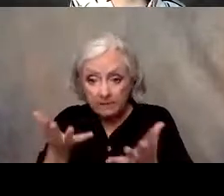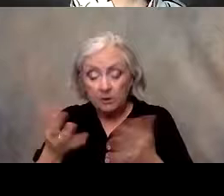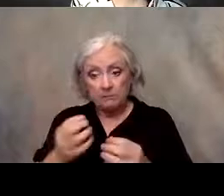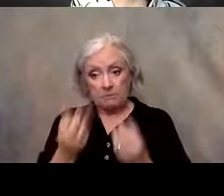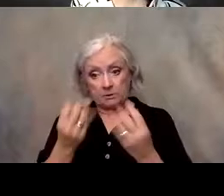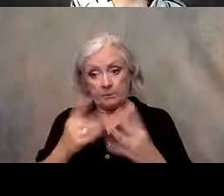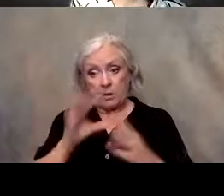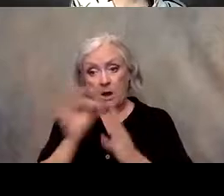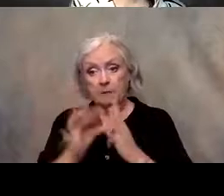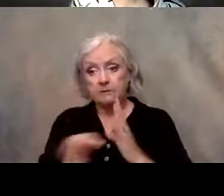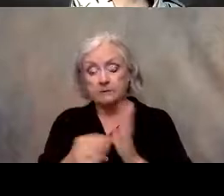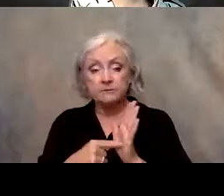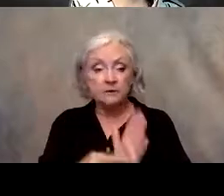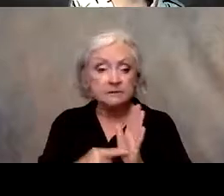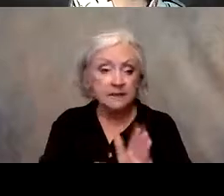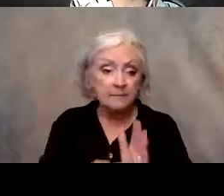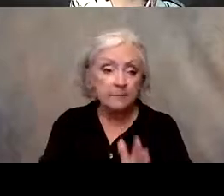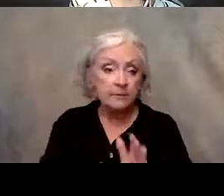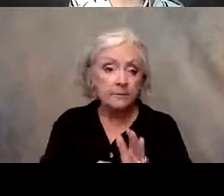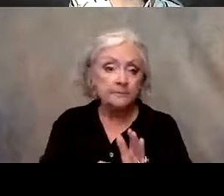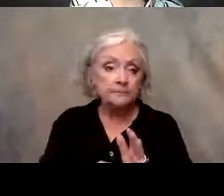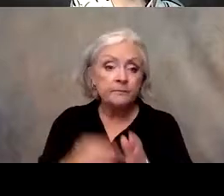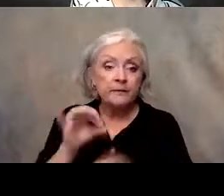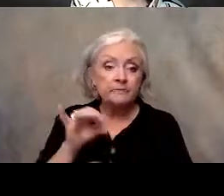for example, MP3 files or .WAV files,